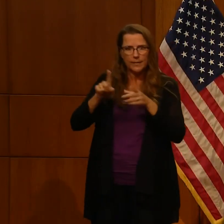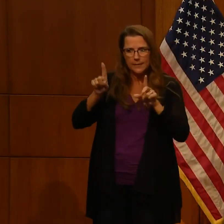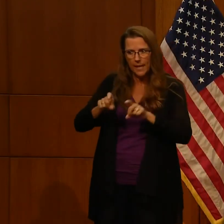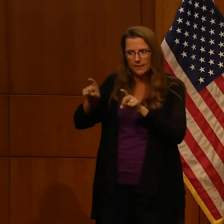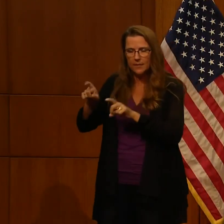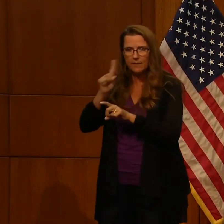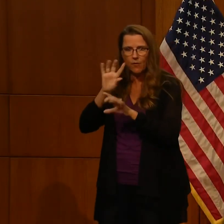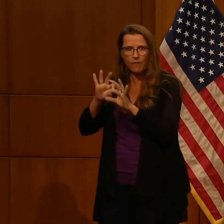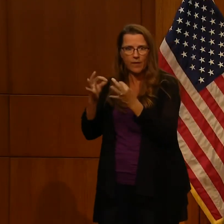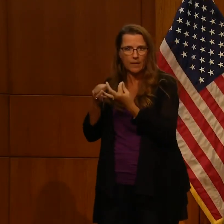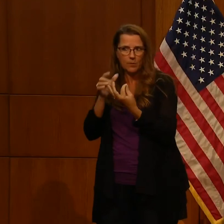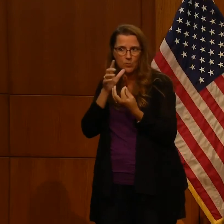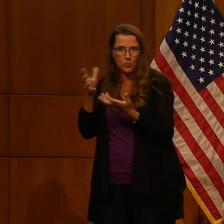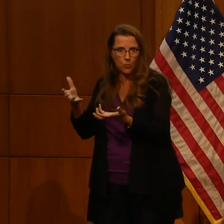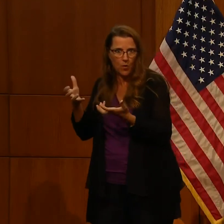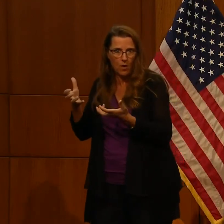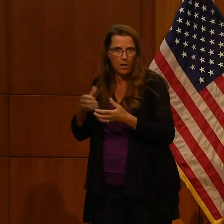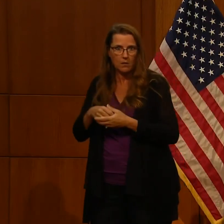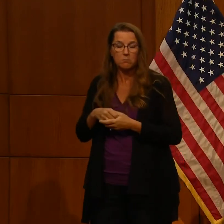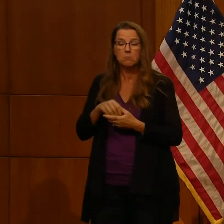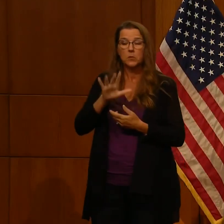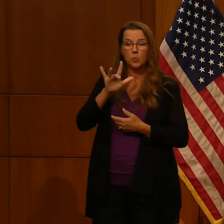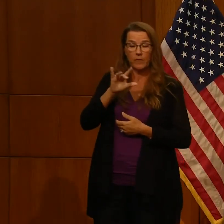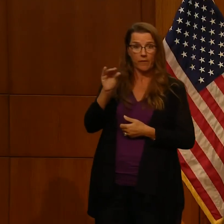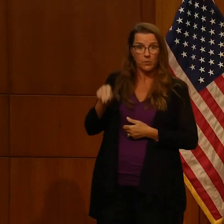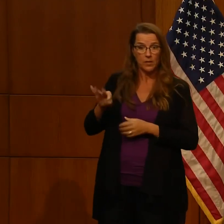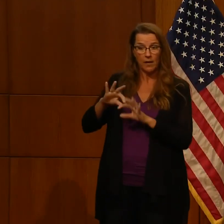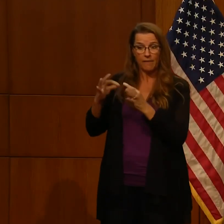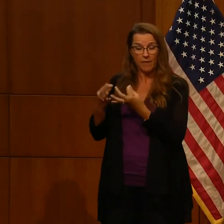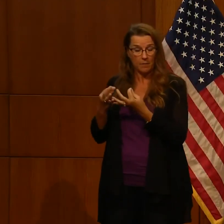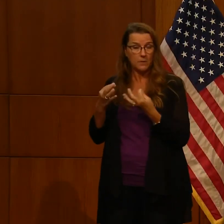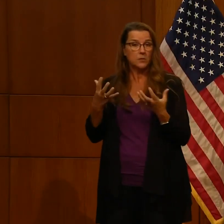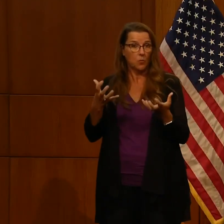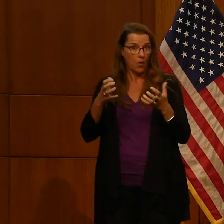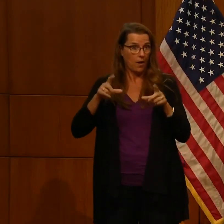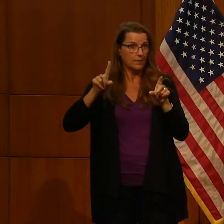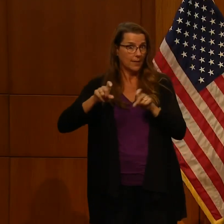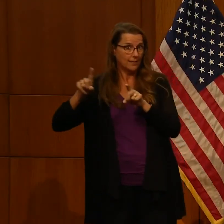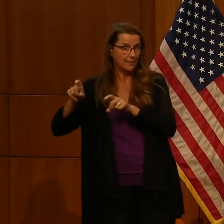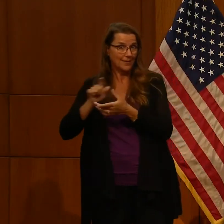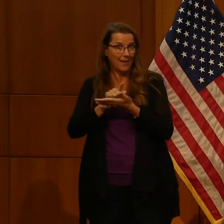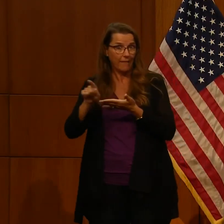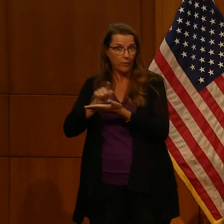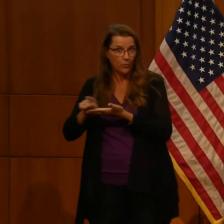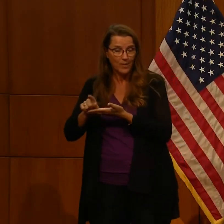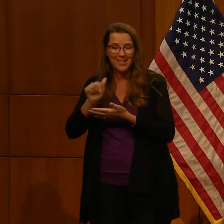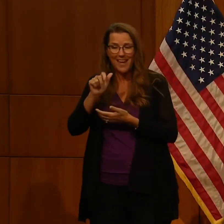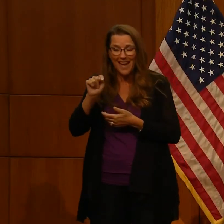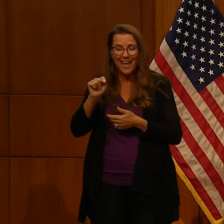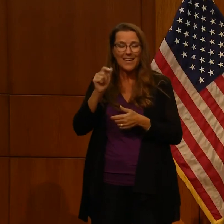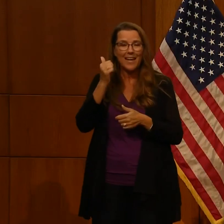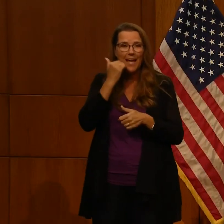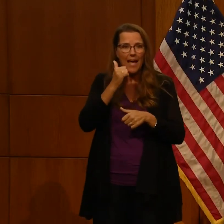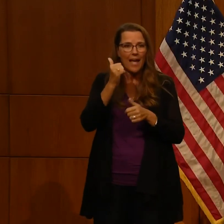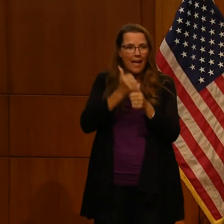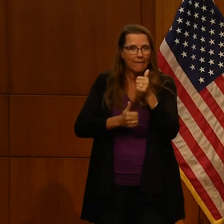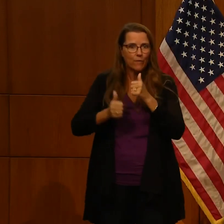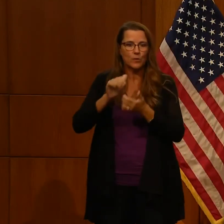HEALTH DEPARTMENT. WE HAVE WEEKLY TESTING THAT OCCURS FOR ANY FAMILIES THAT WANT TO OPT IN 25% HAVE OPTED IN. THAT'S